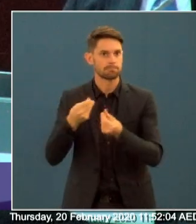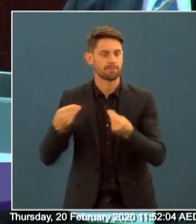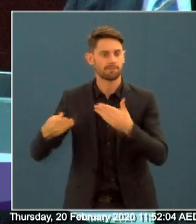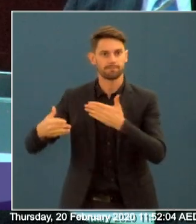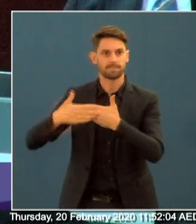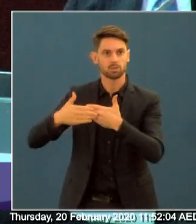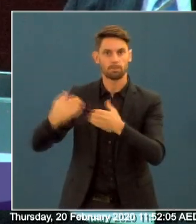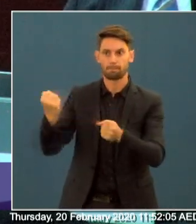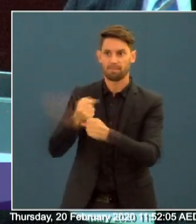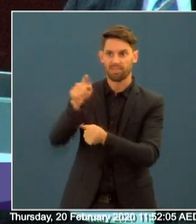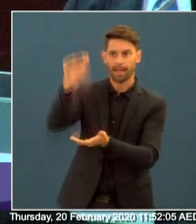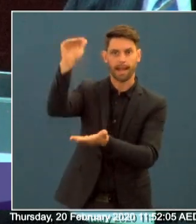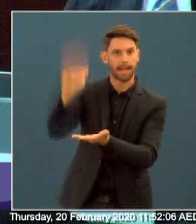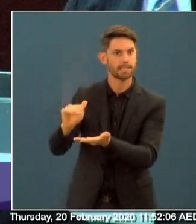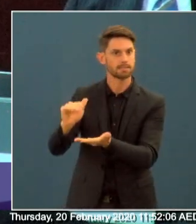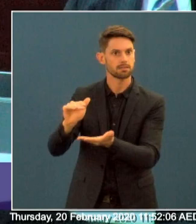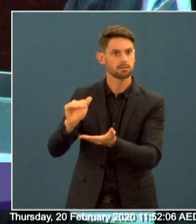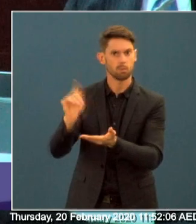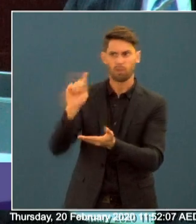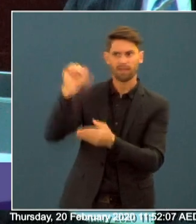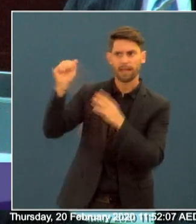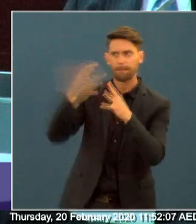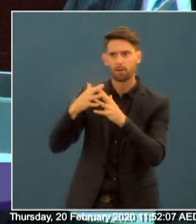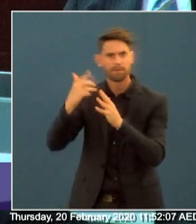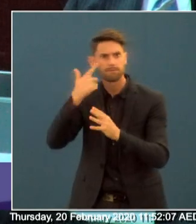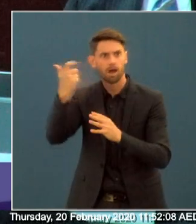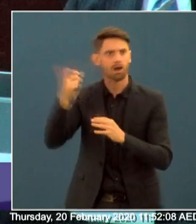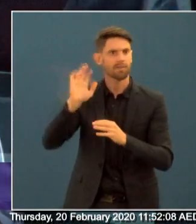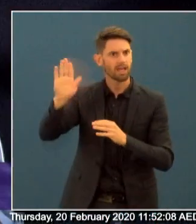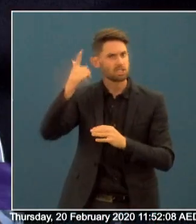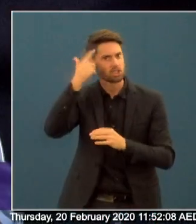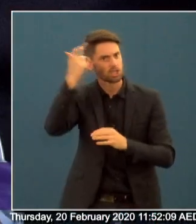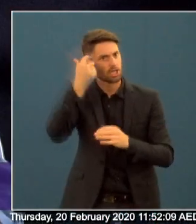to try to address such a very high rate of suicide ideation? Do you remember that?